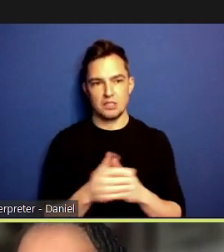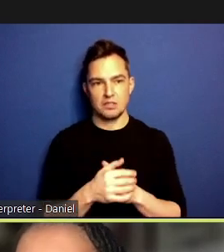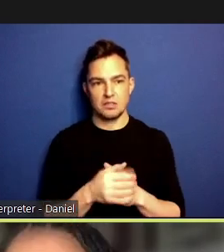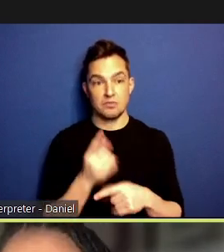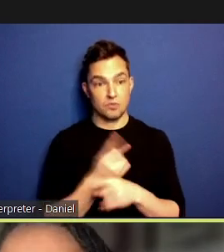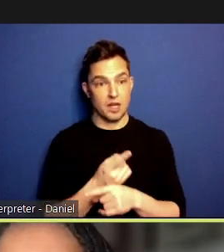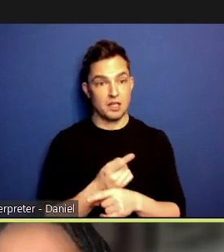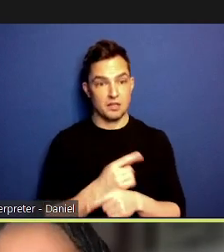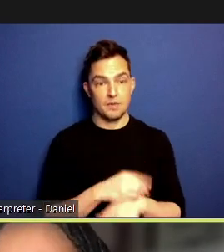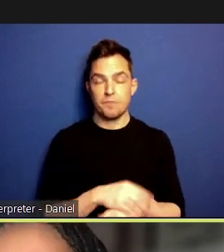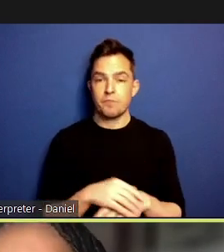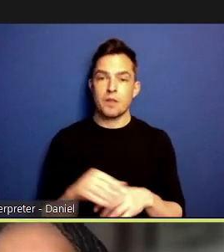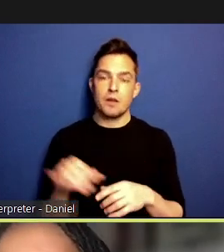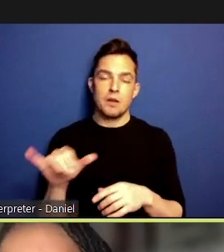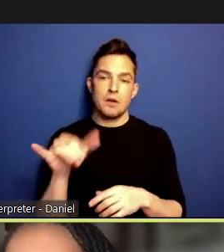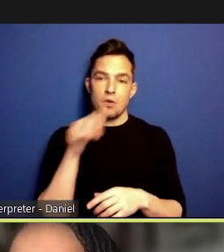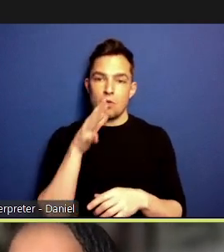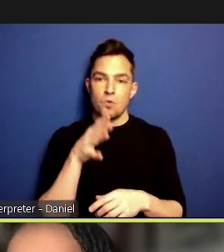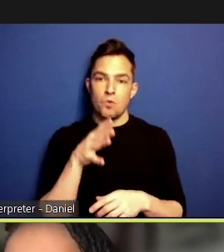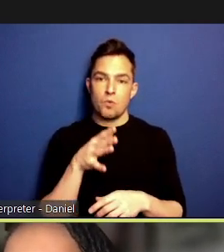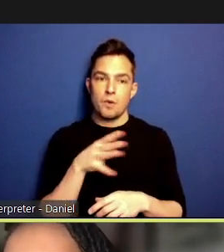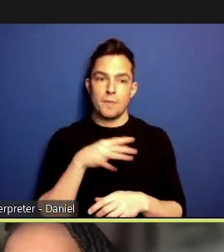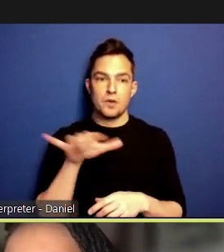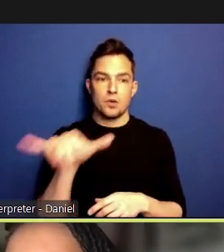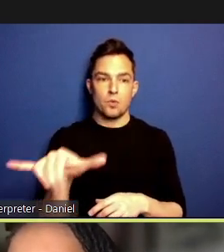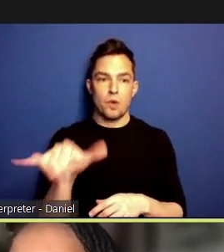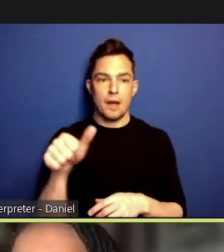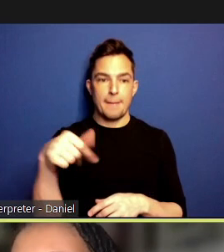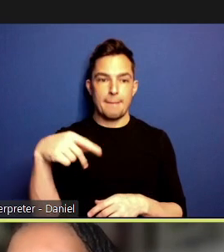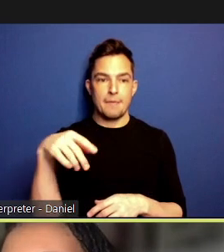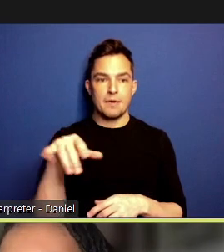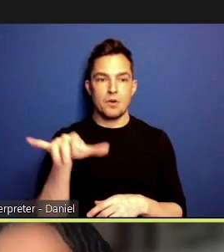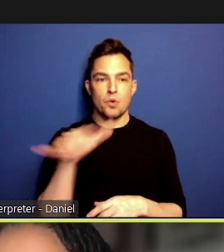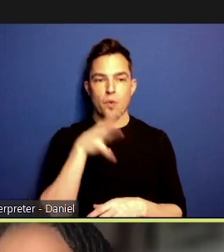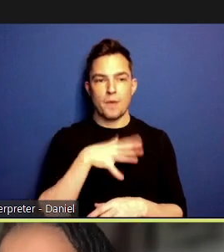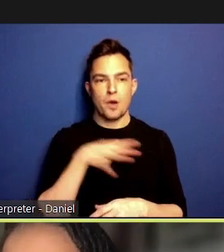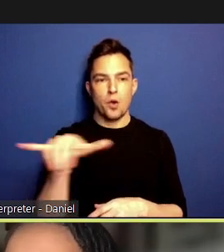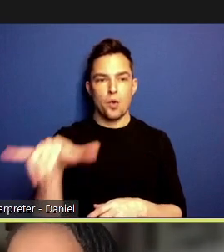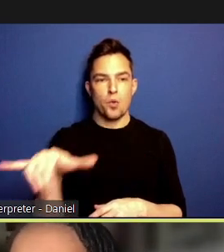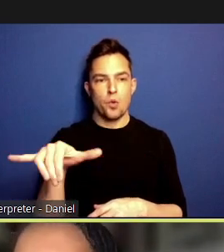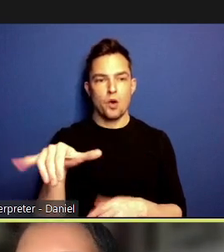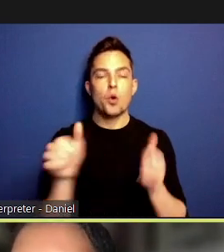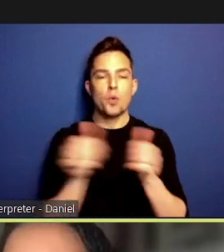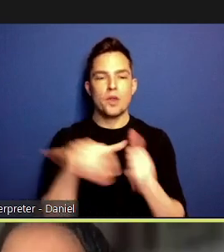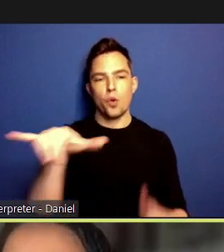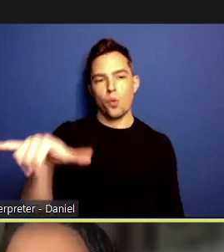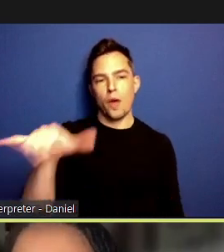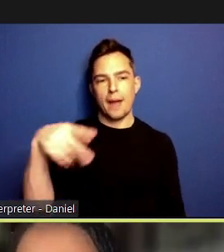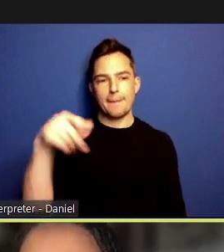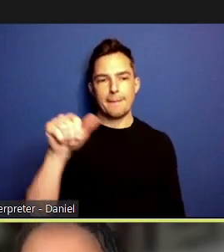And in and within YPAR, it's you know, it's almost like they insist that any form of like